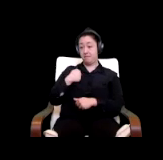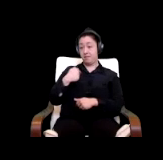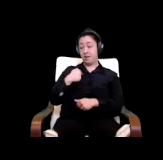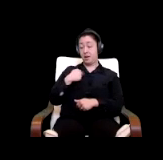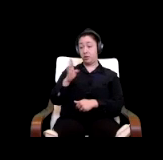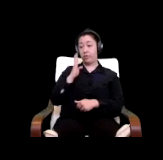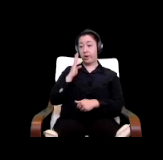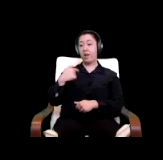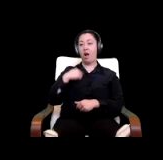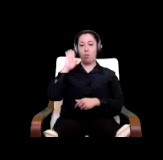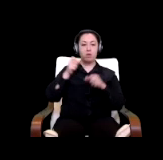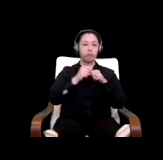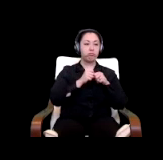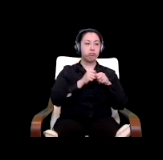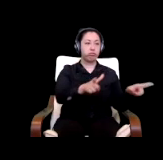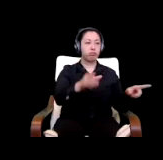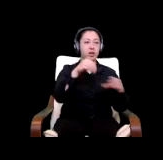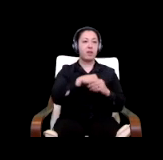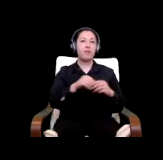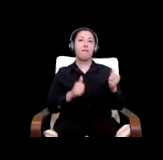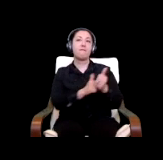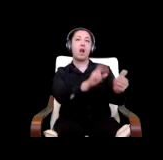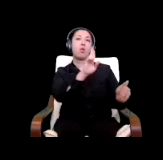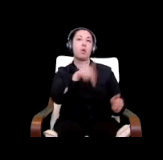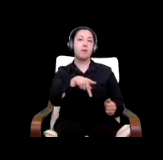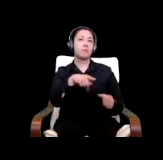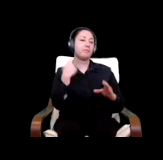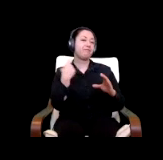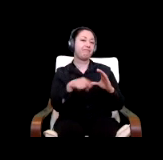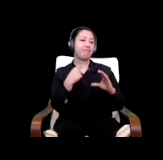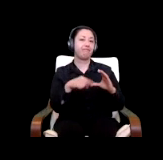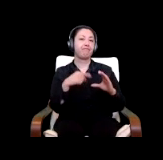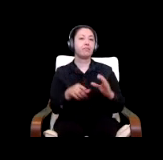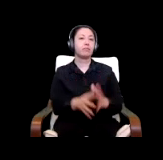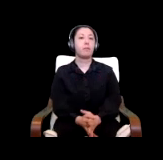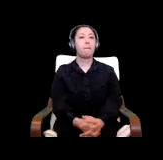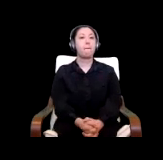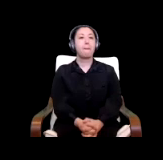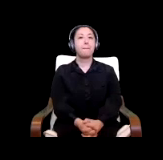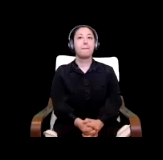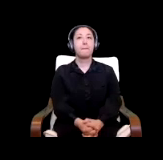then I can get that in the follow-up email. Okay, great. Any other questions, Michele?